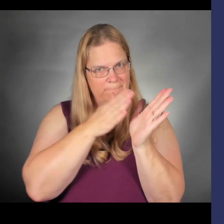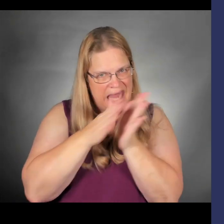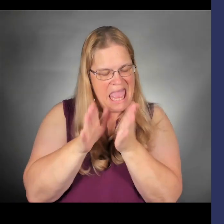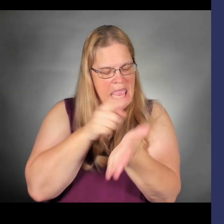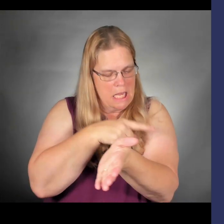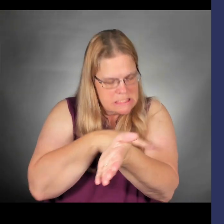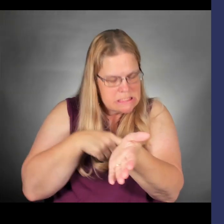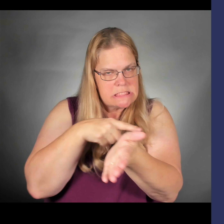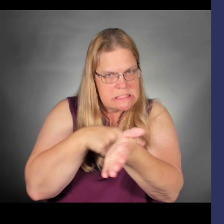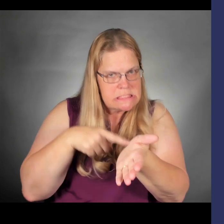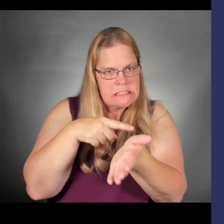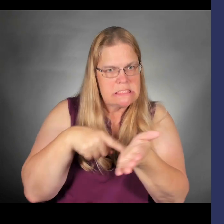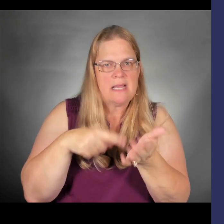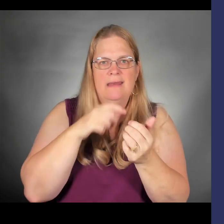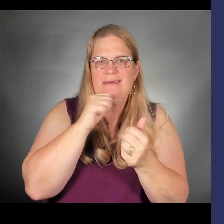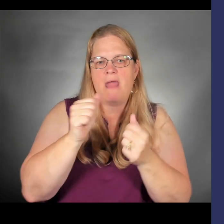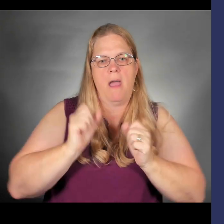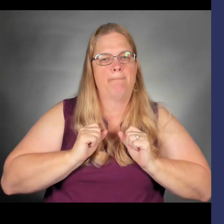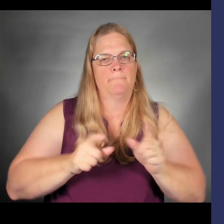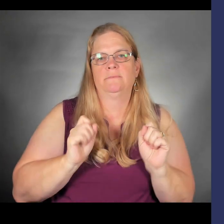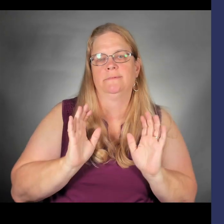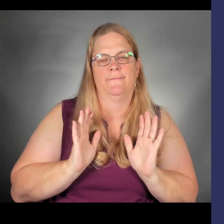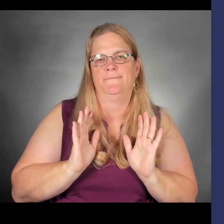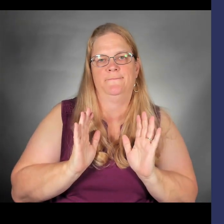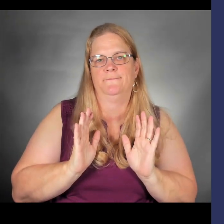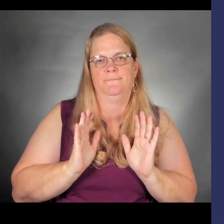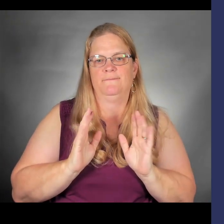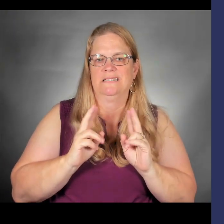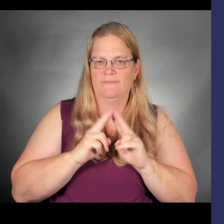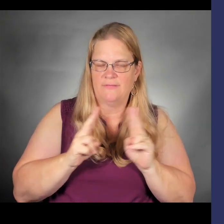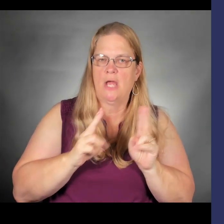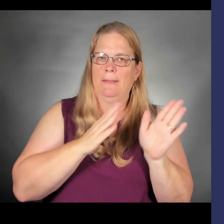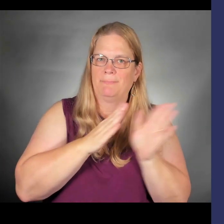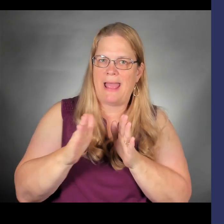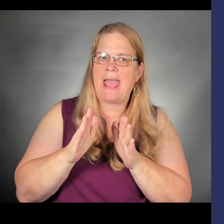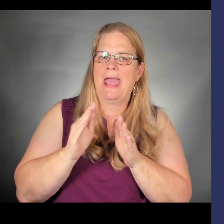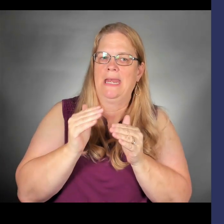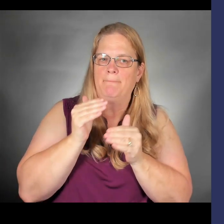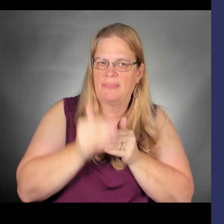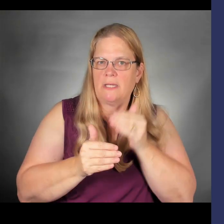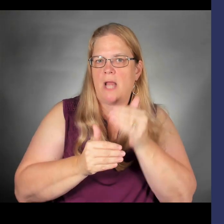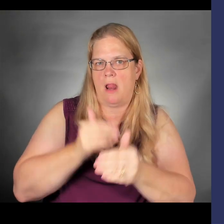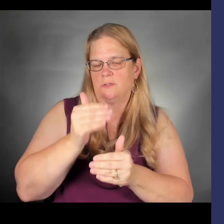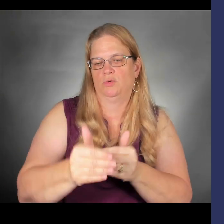On purpose means it looks like a planful cutting, not impulsive. Or